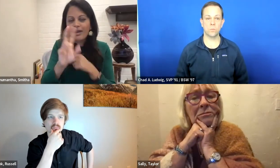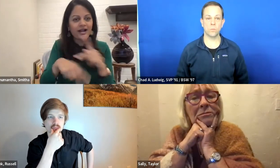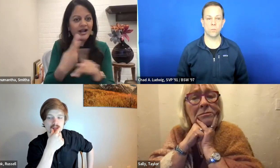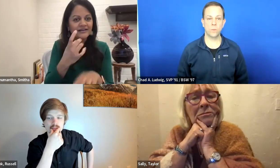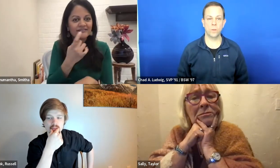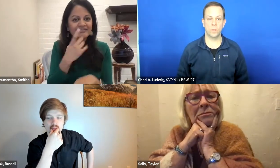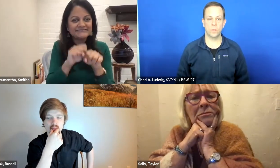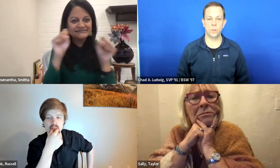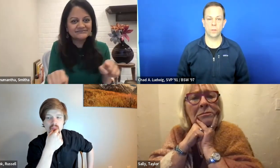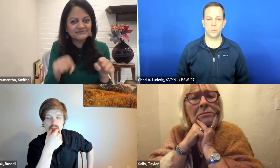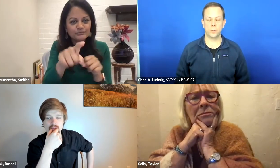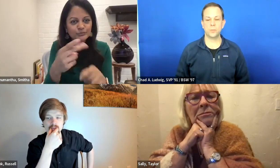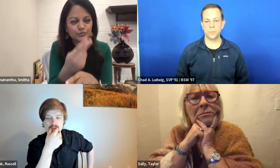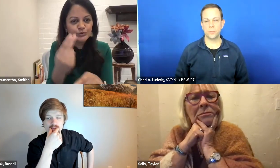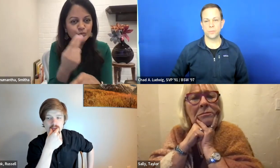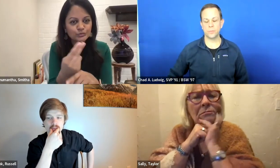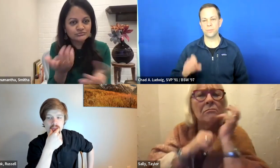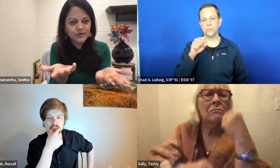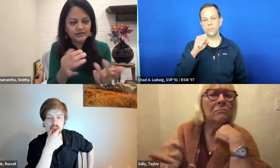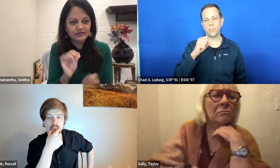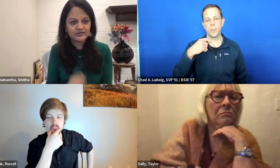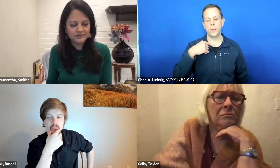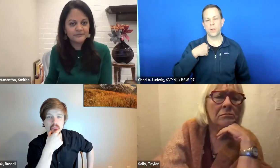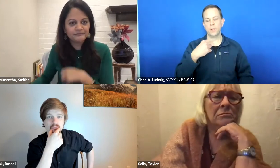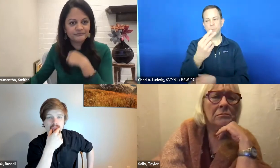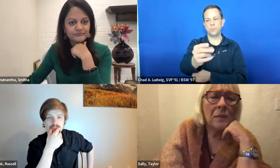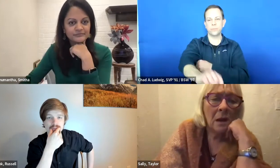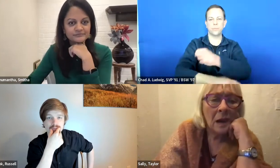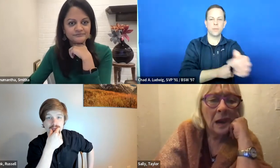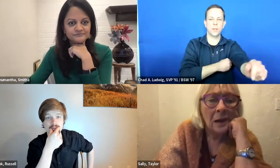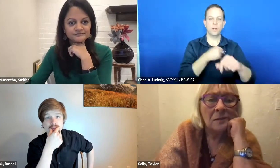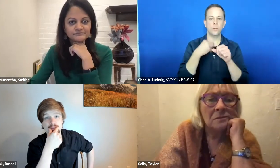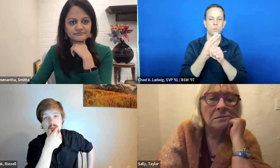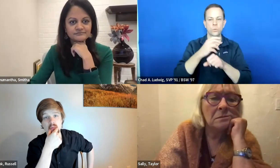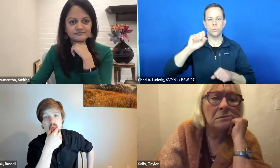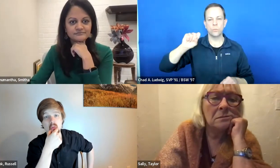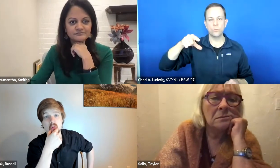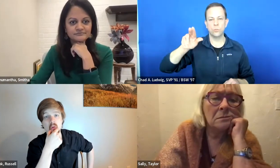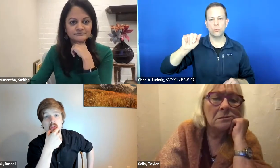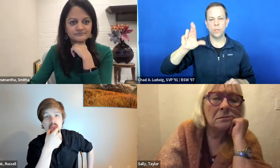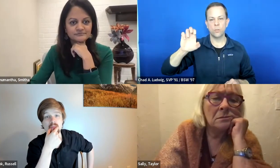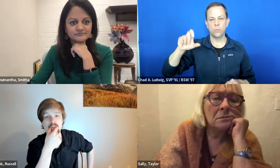Can you expand on what type of light system you use? Sure.